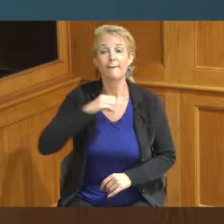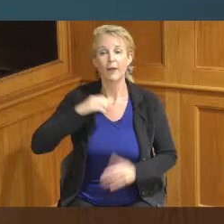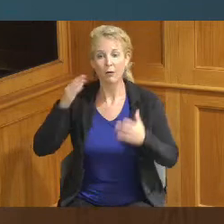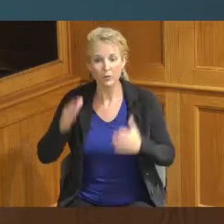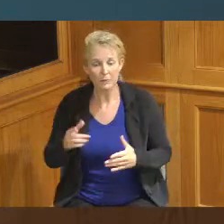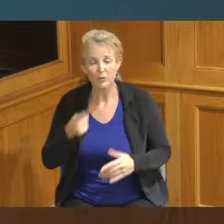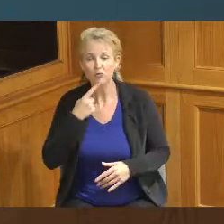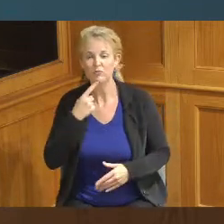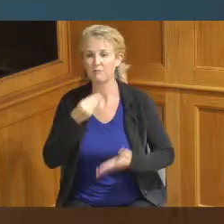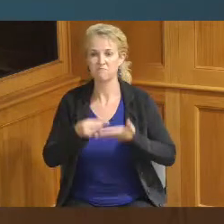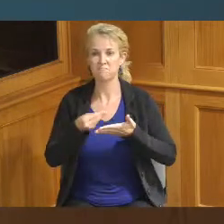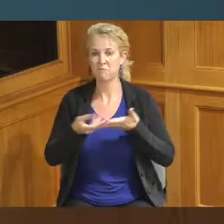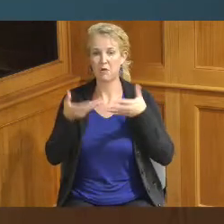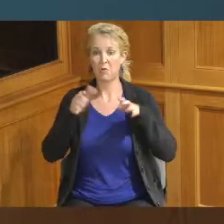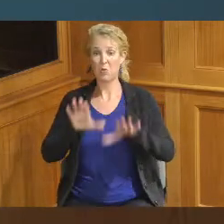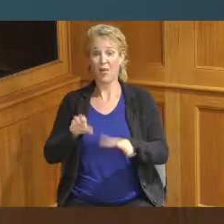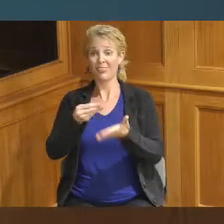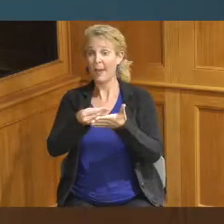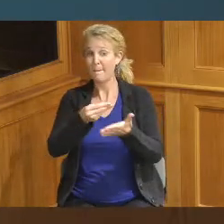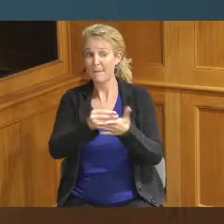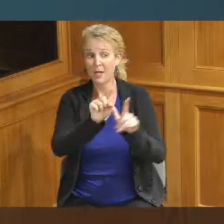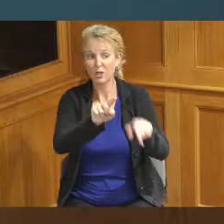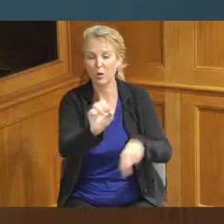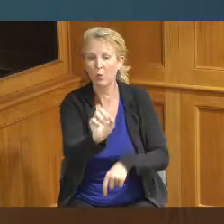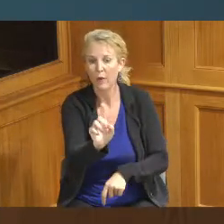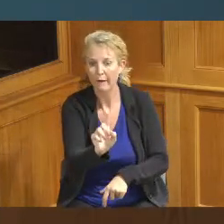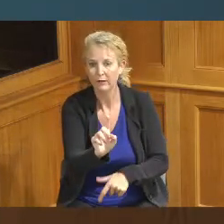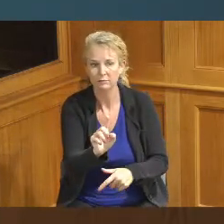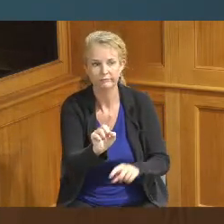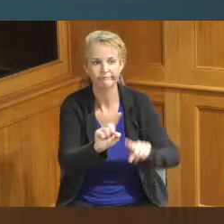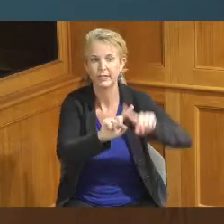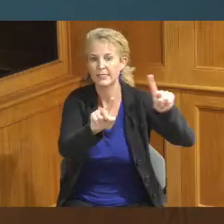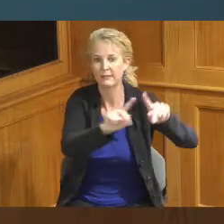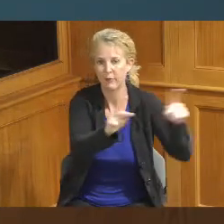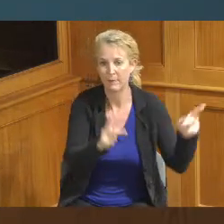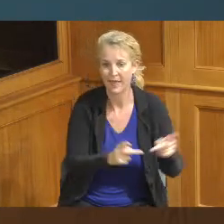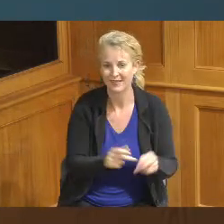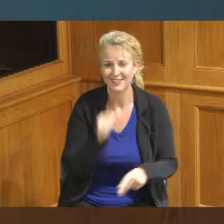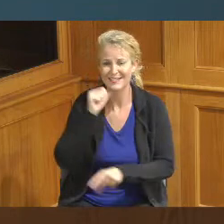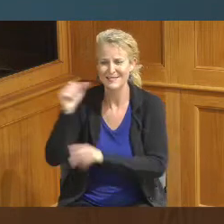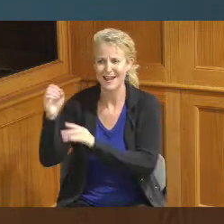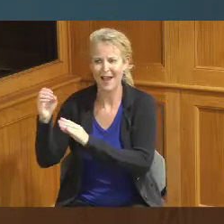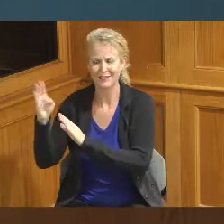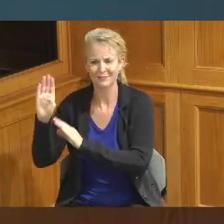the money that money goes somewhere else it does not go back to the cfers and unfortunately we have